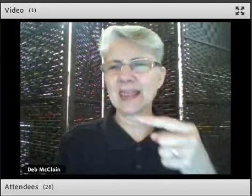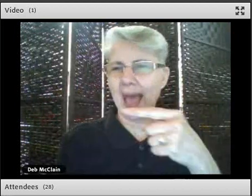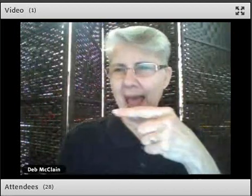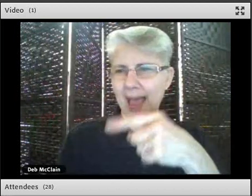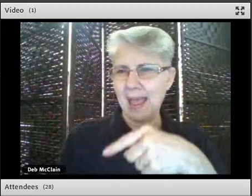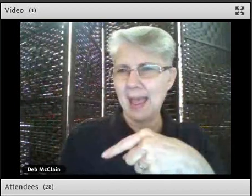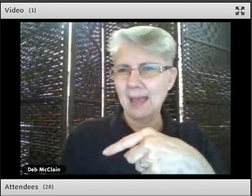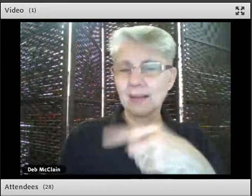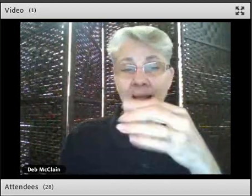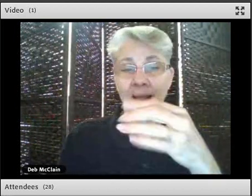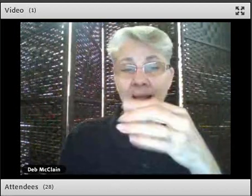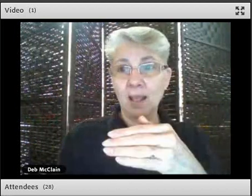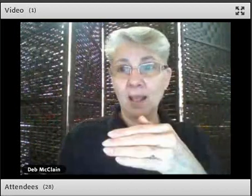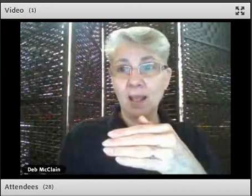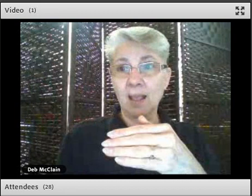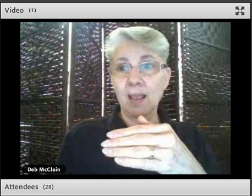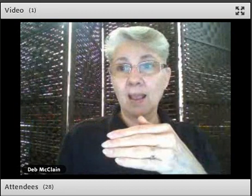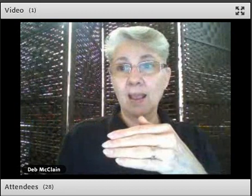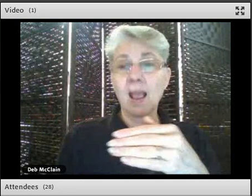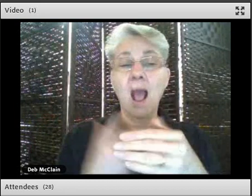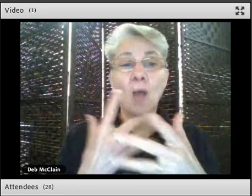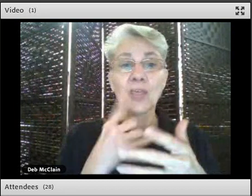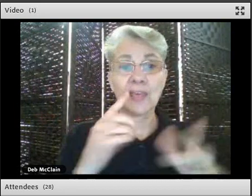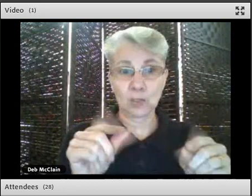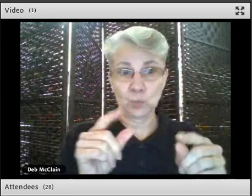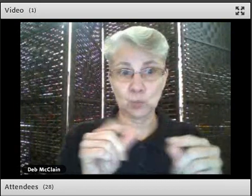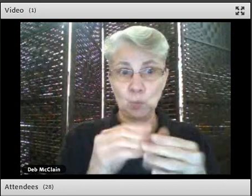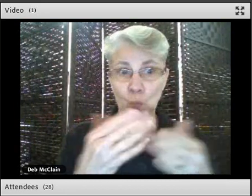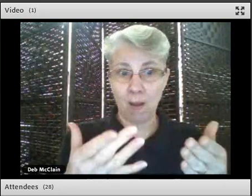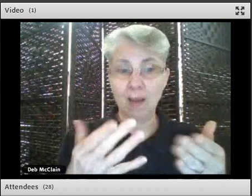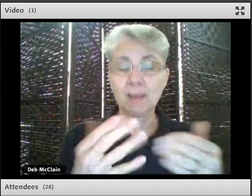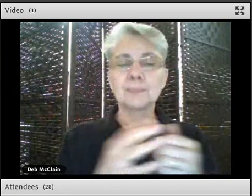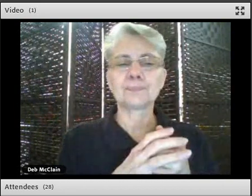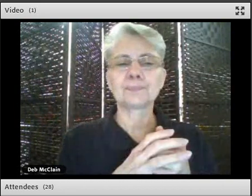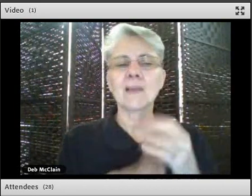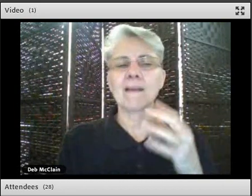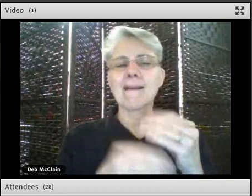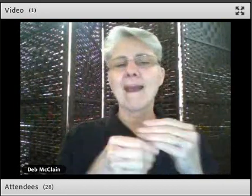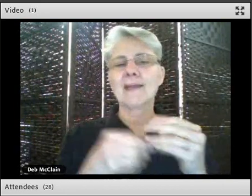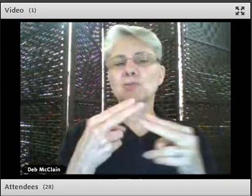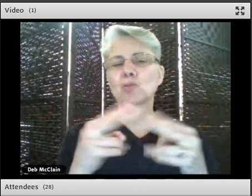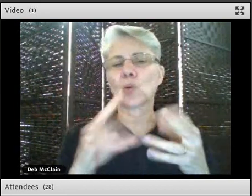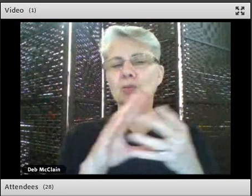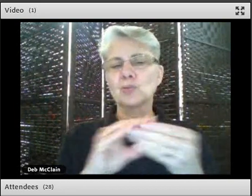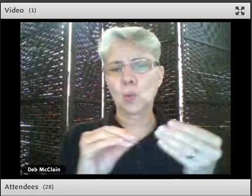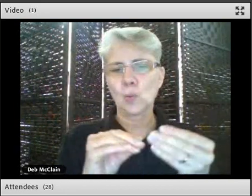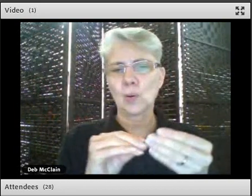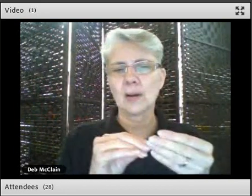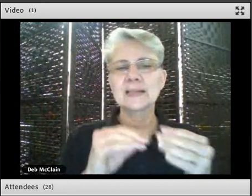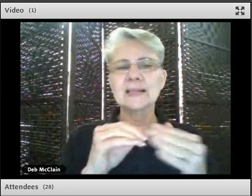using a subfield T, so the enhanced version, and then they will add one 700 field